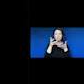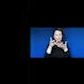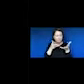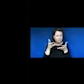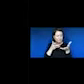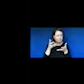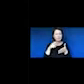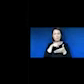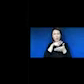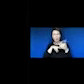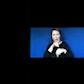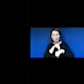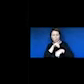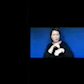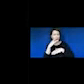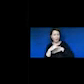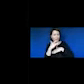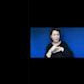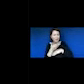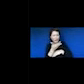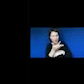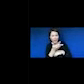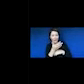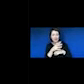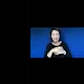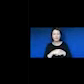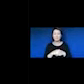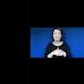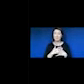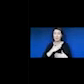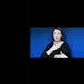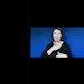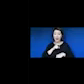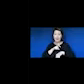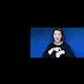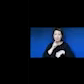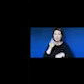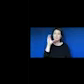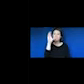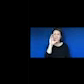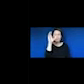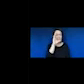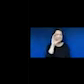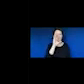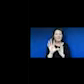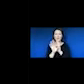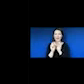going on in their sports facilities. This was my time to be seeking that right employer, like I said earlier, and using those